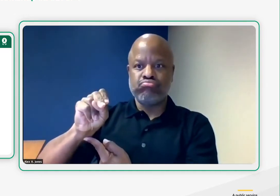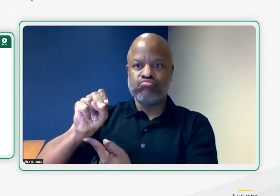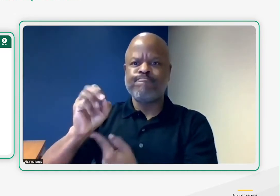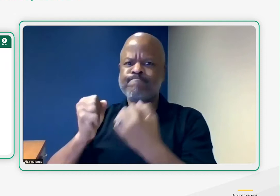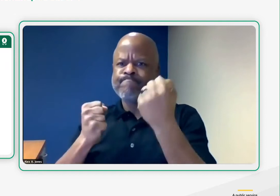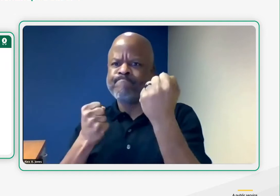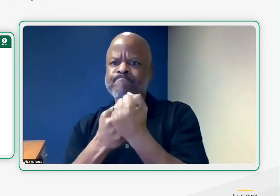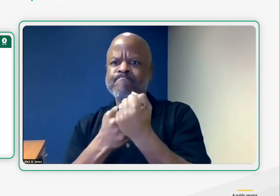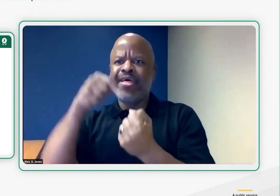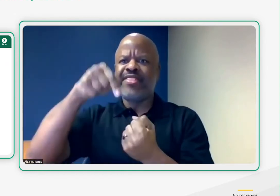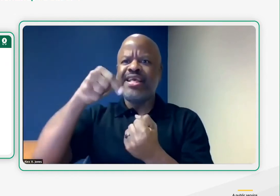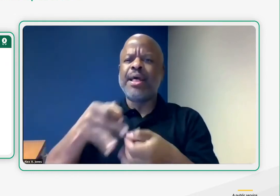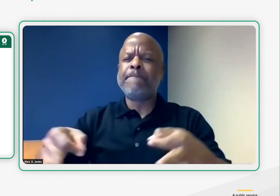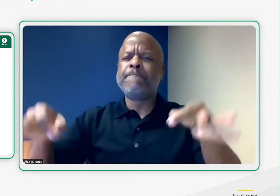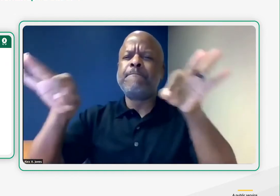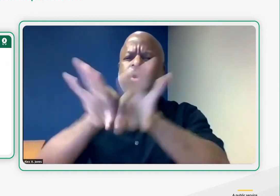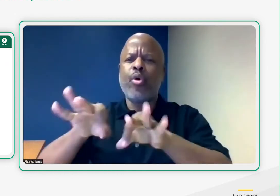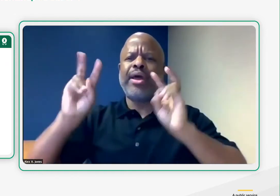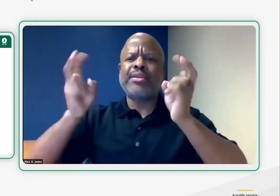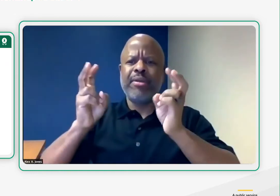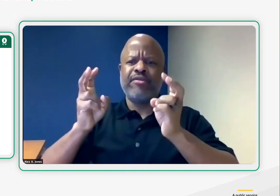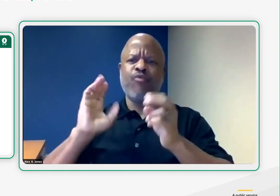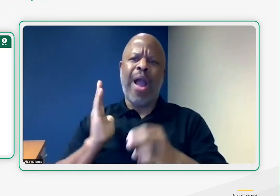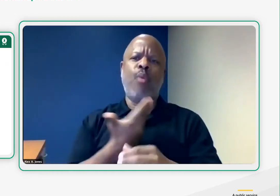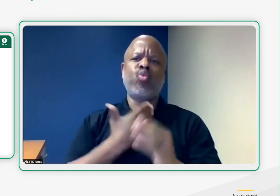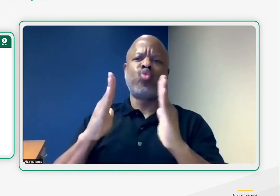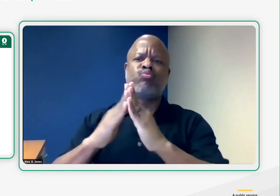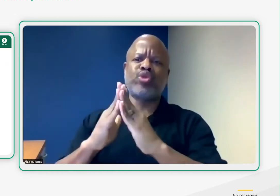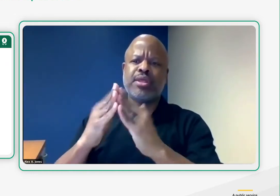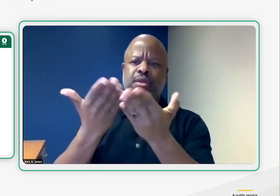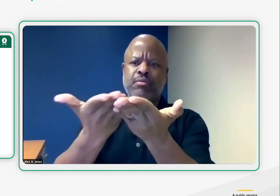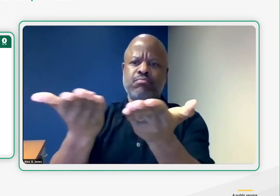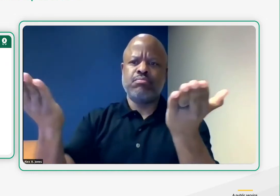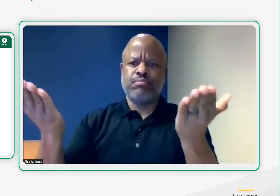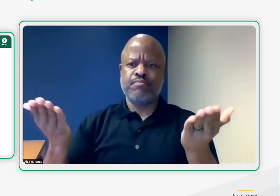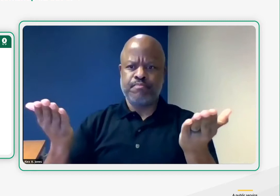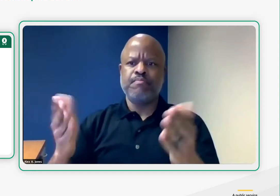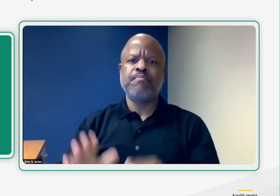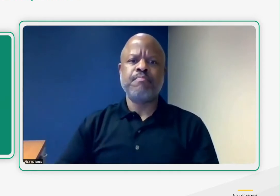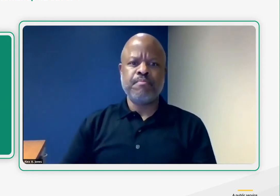They have been offering their support, and they also understand how important of a topic this is.